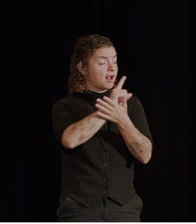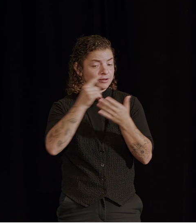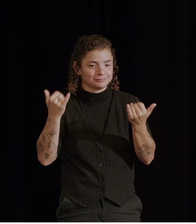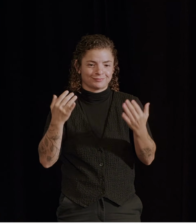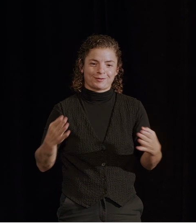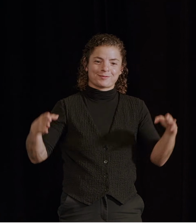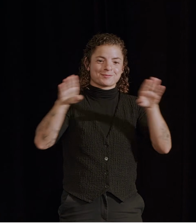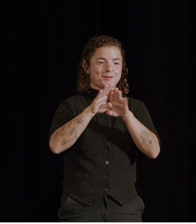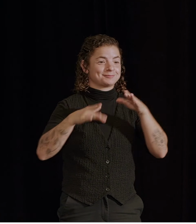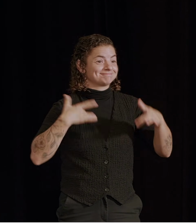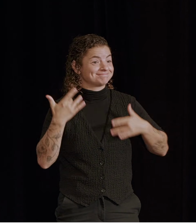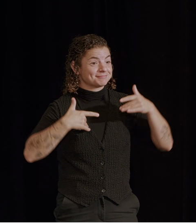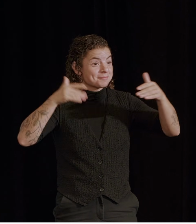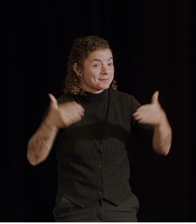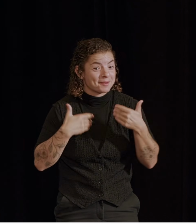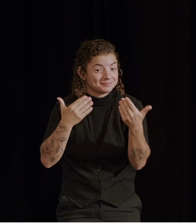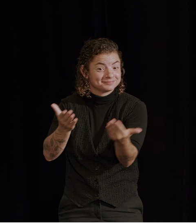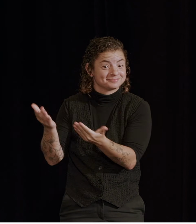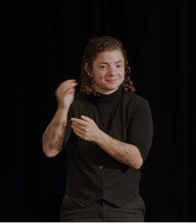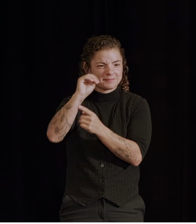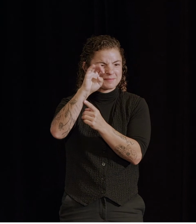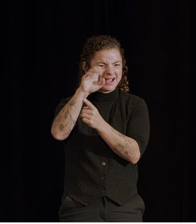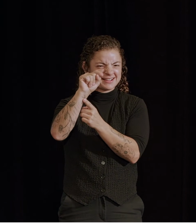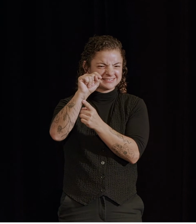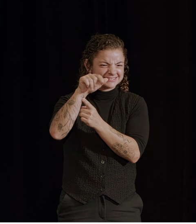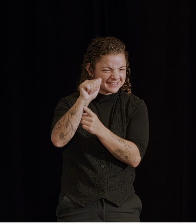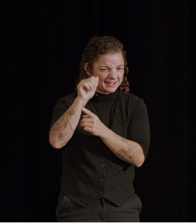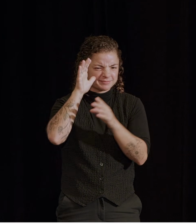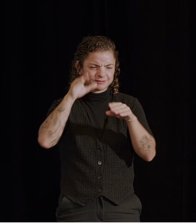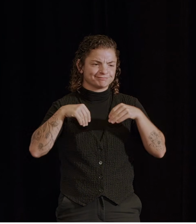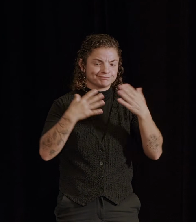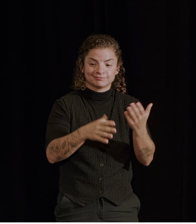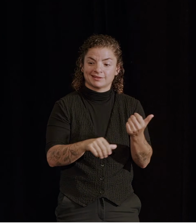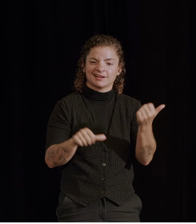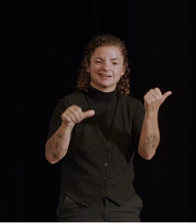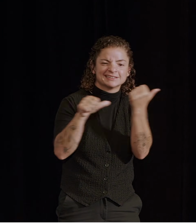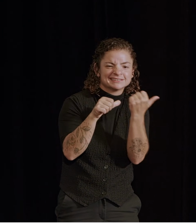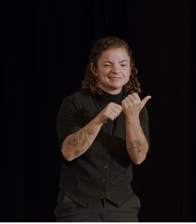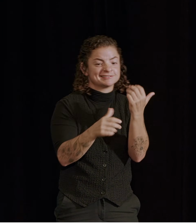presenting Assistive Technology at Mehta, innovations with Ray-Ban Meta